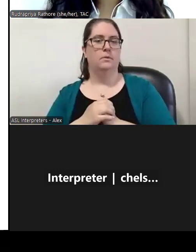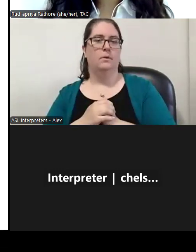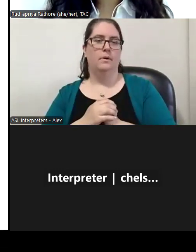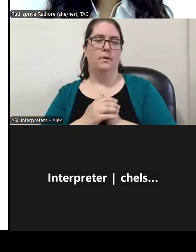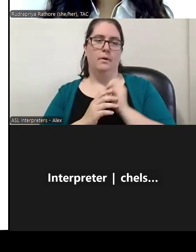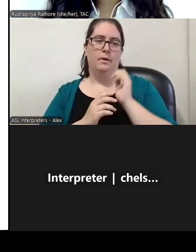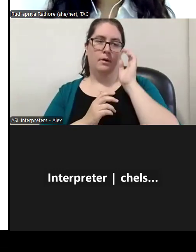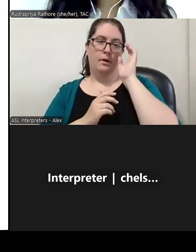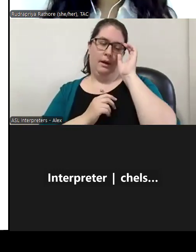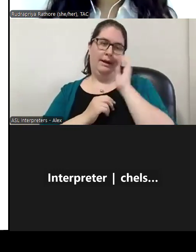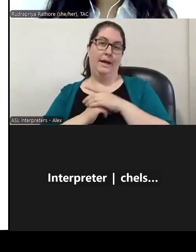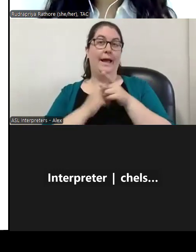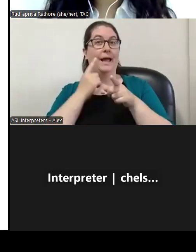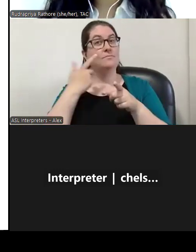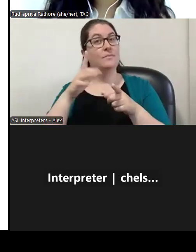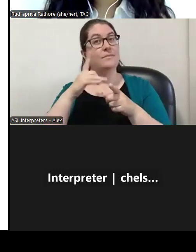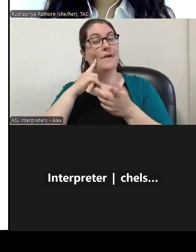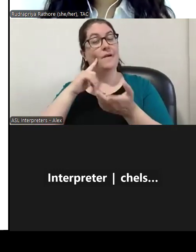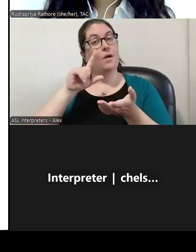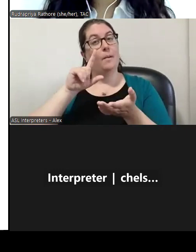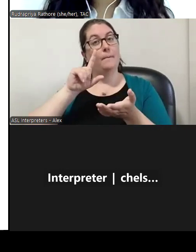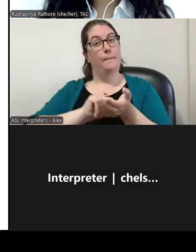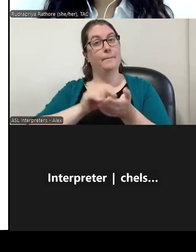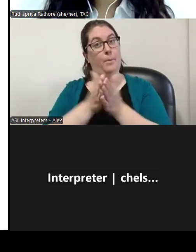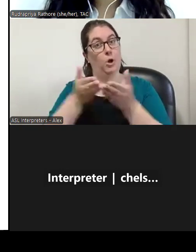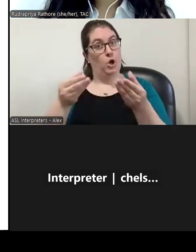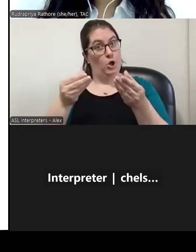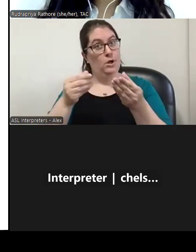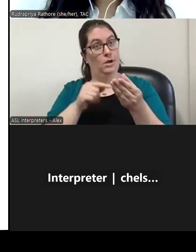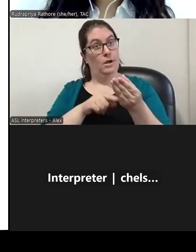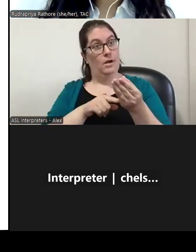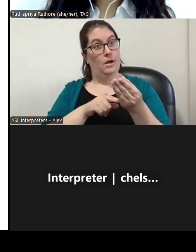you have a professionally published book in the genre of the project that you're